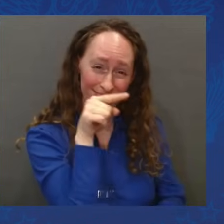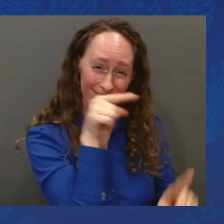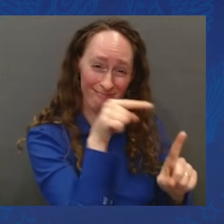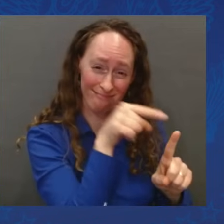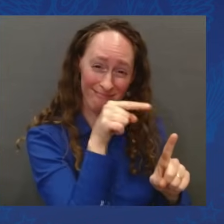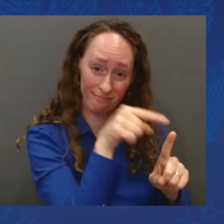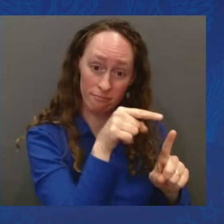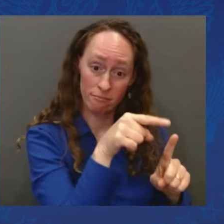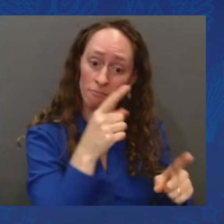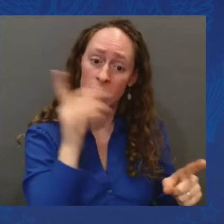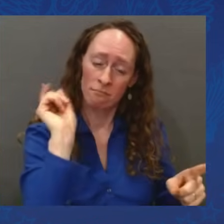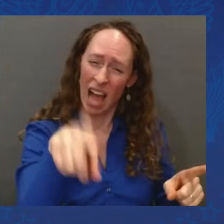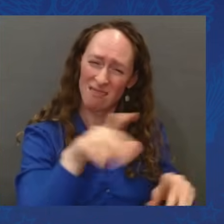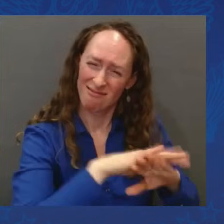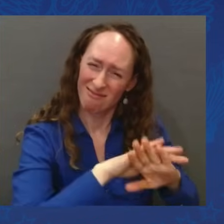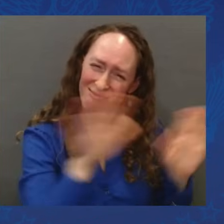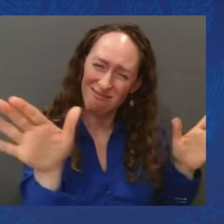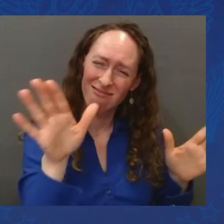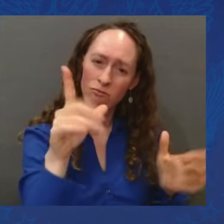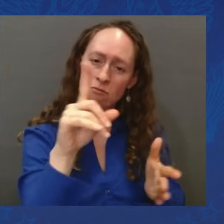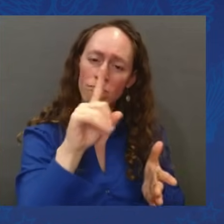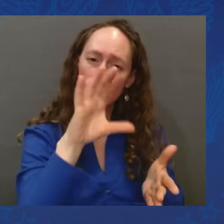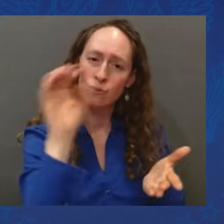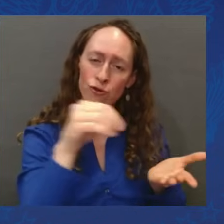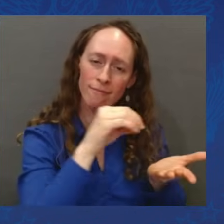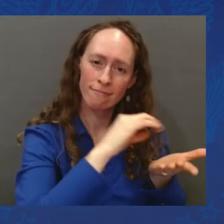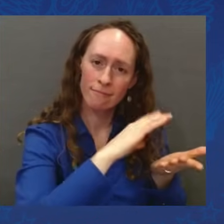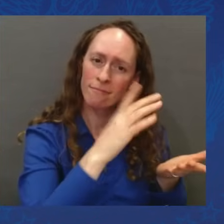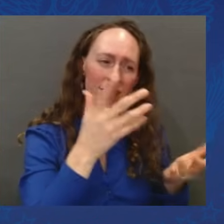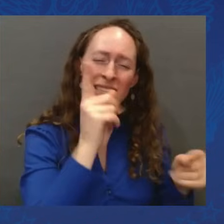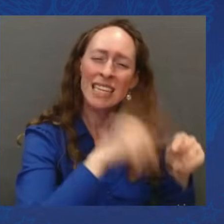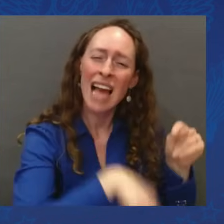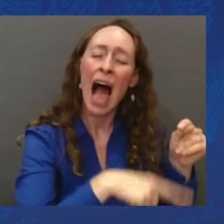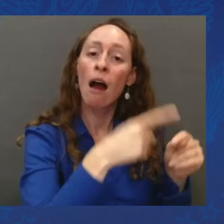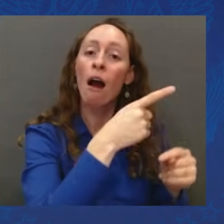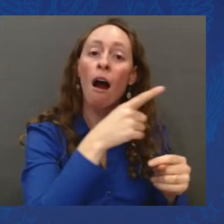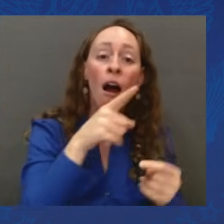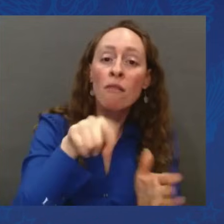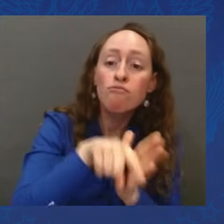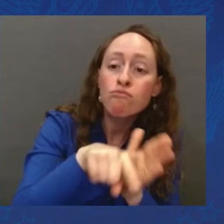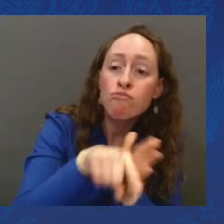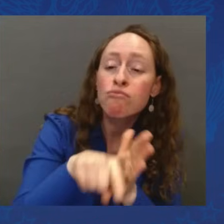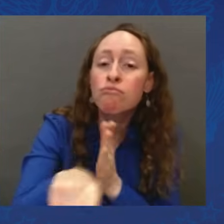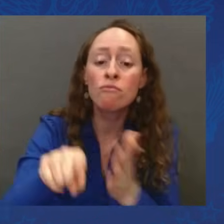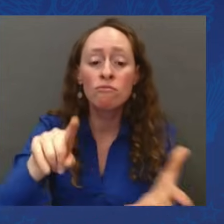and just do horrific things to the Israelis.